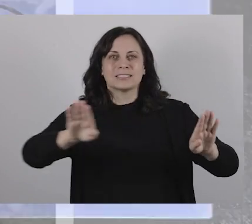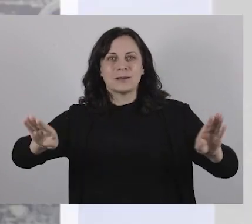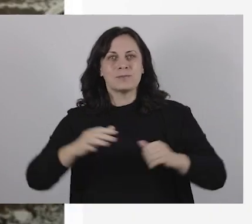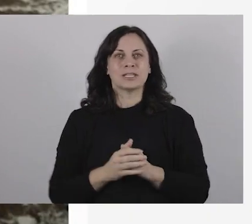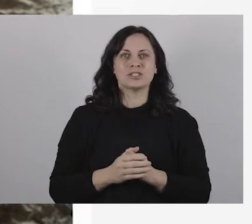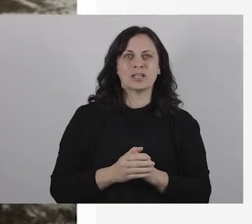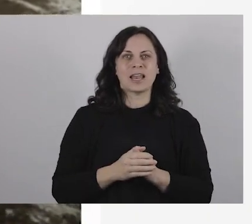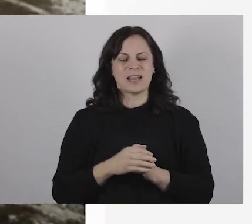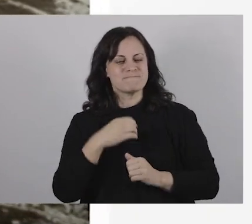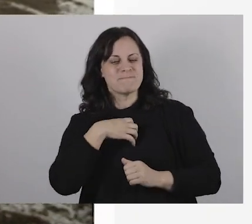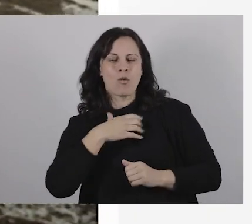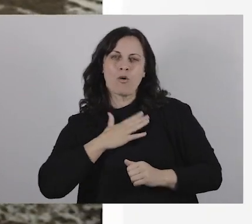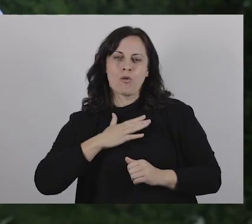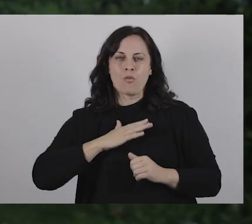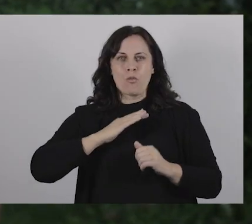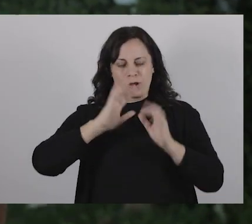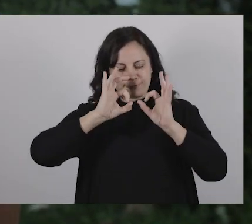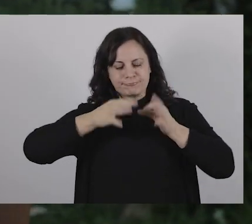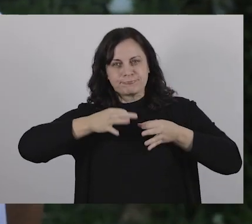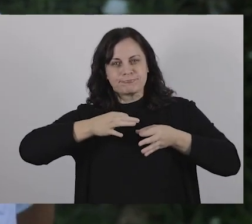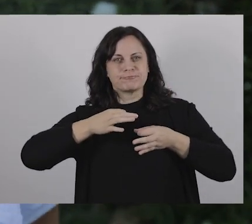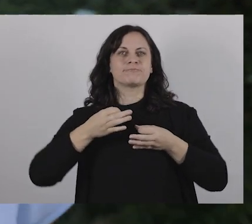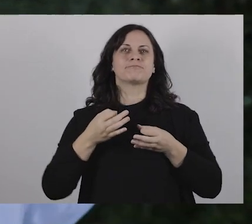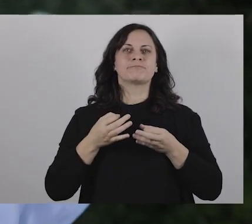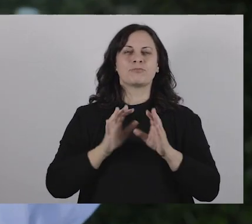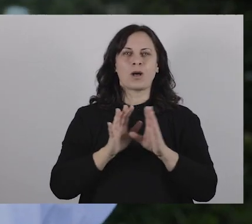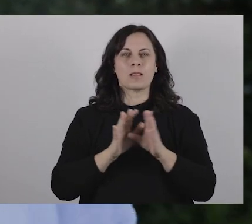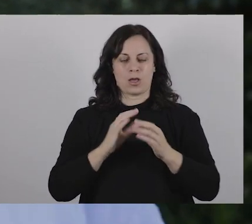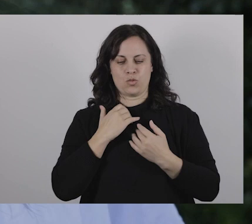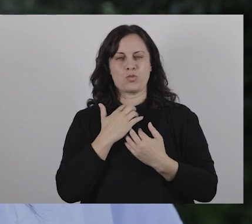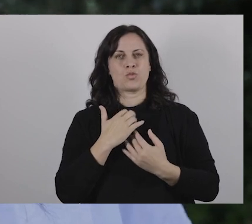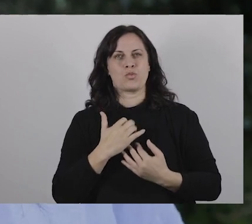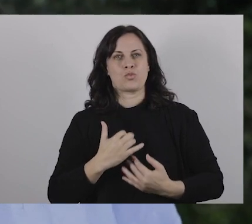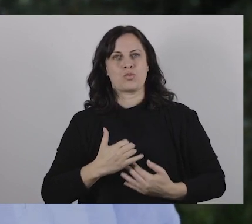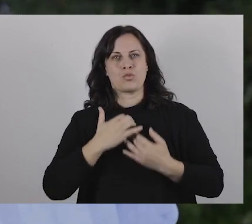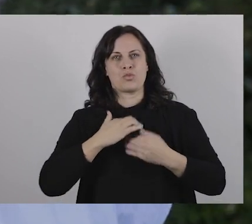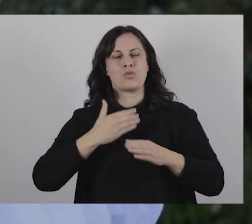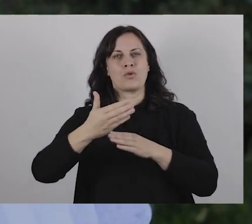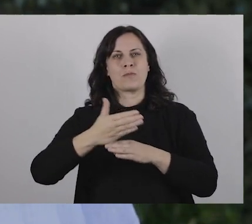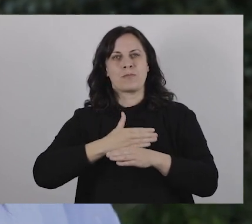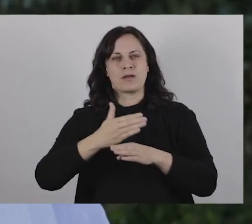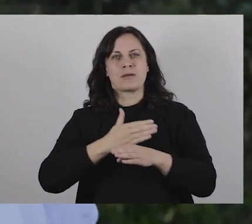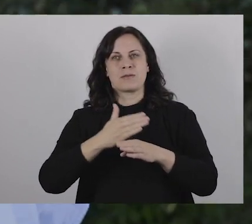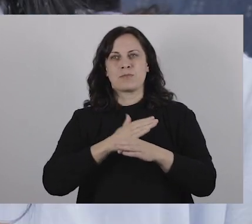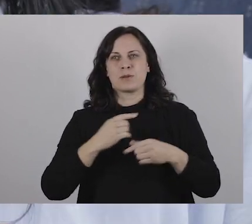exhibitions and going more inward. And I think I should go more inward